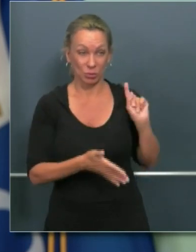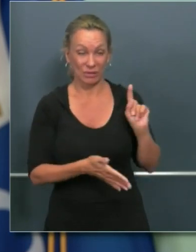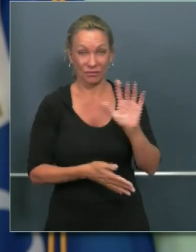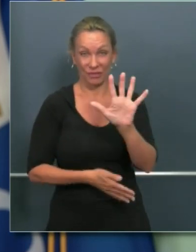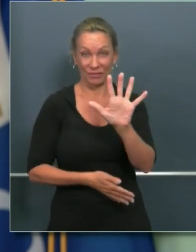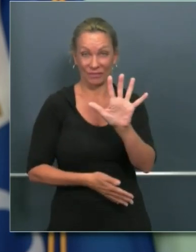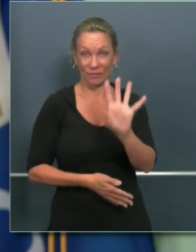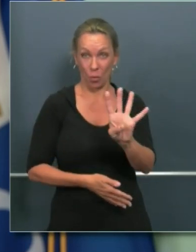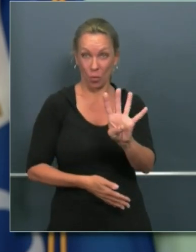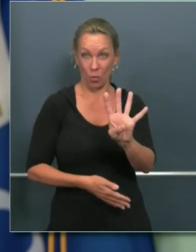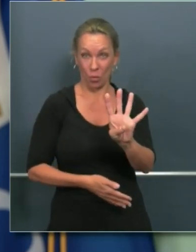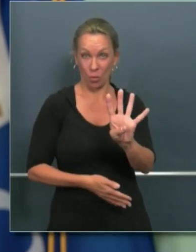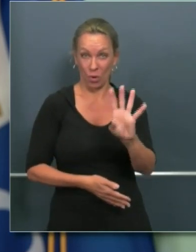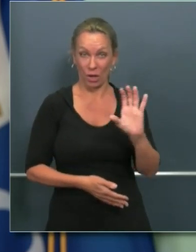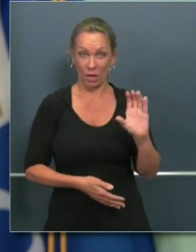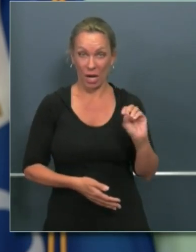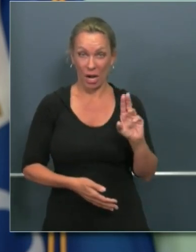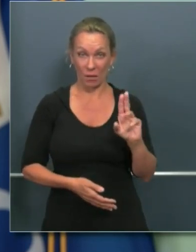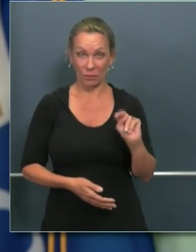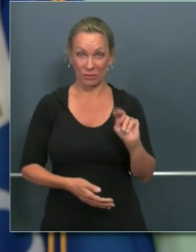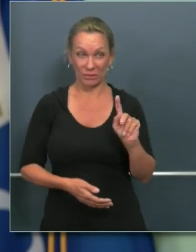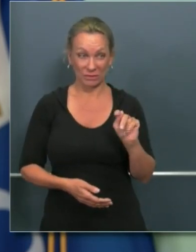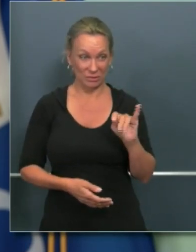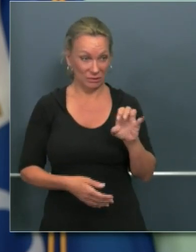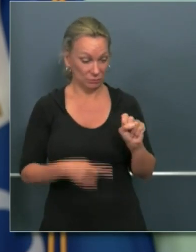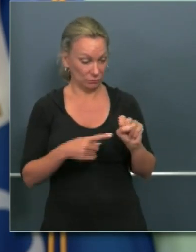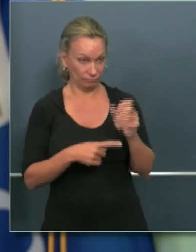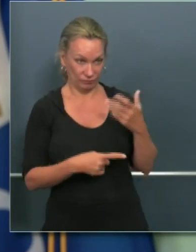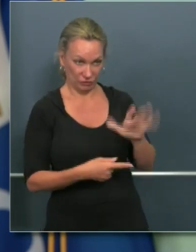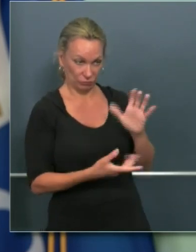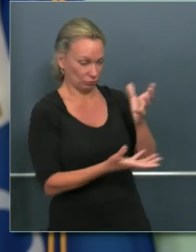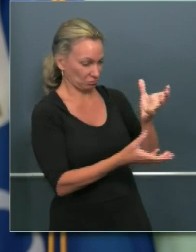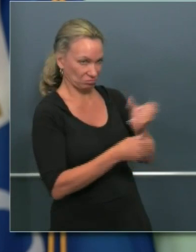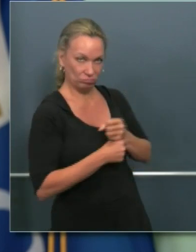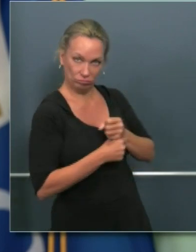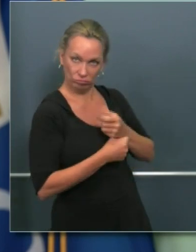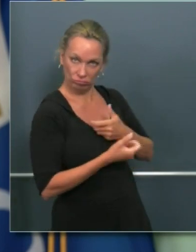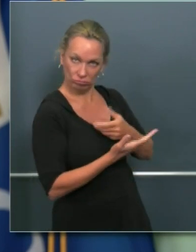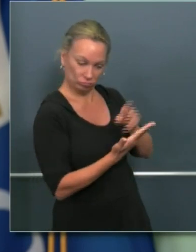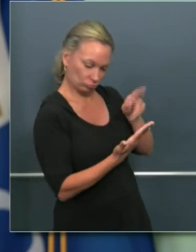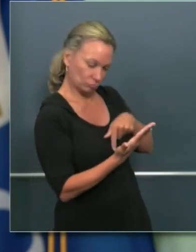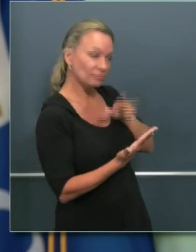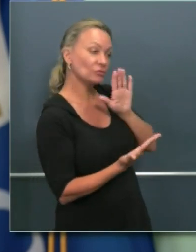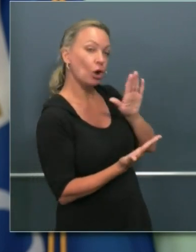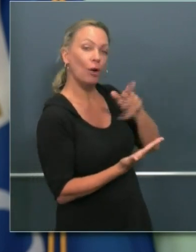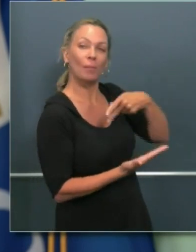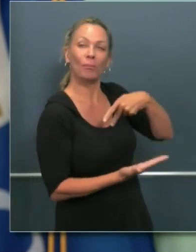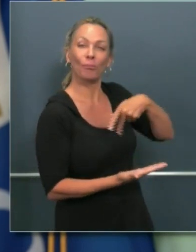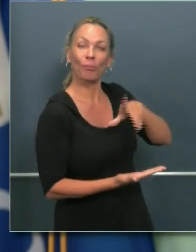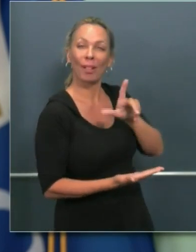AND PHASE. 3. WE HAD AT LAST COUNT LAST WEEK WE HAD OVER 52 AND WE WENT TO 54 COUNTIES THAT HAVE GONE THROUGH THIS AT